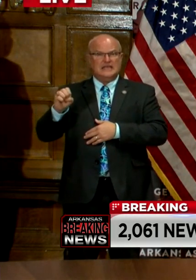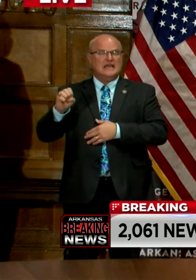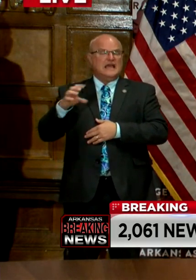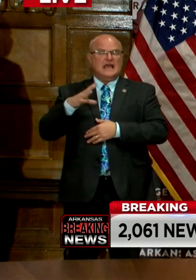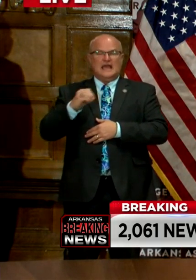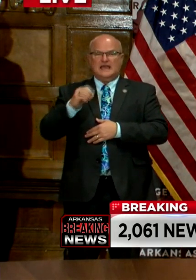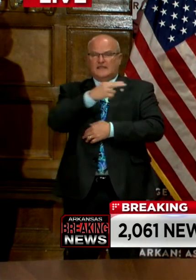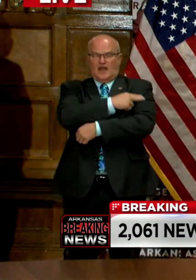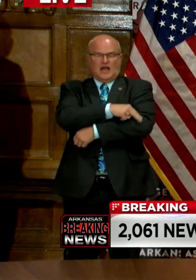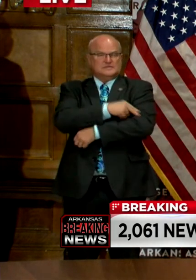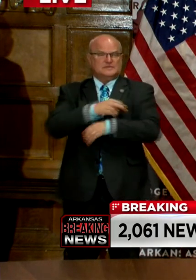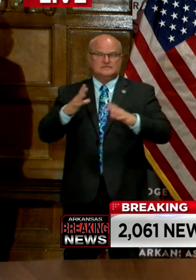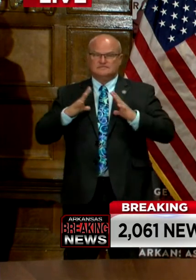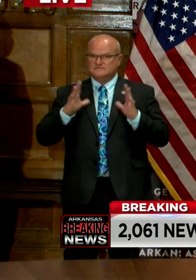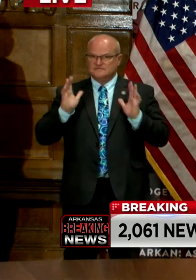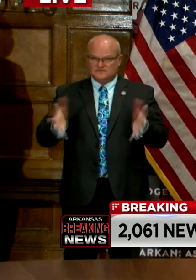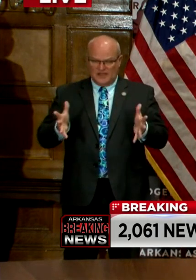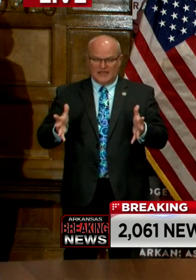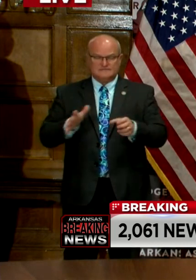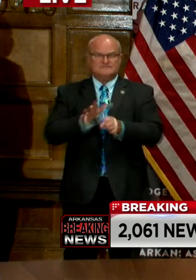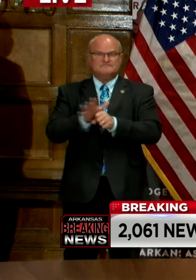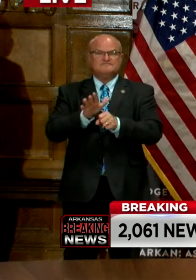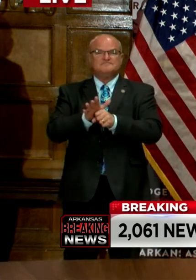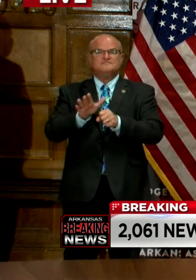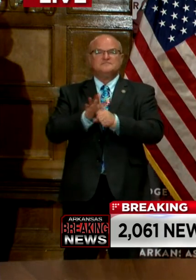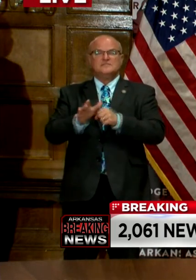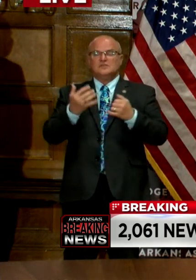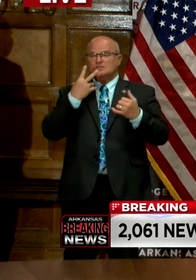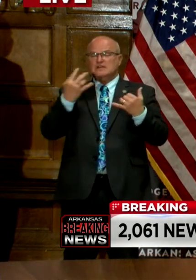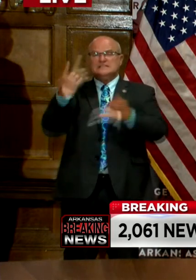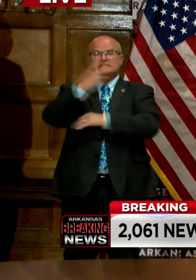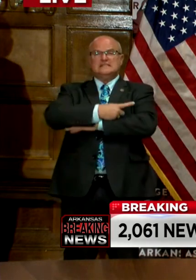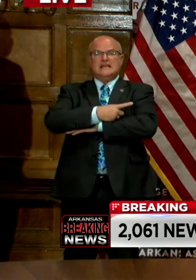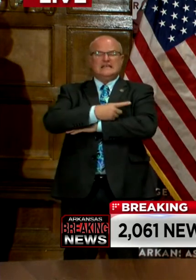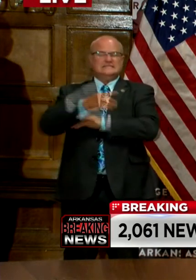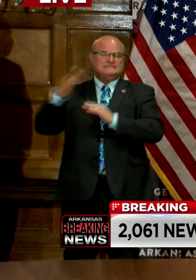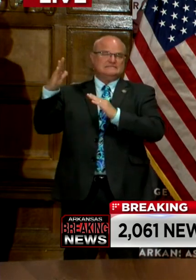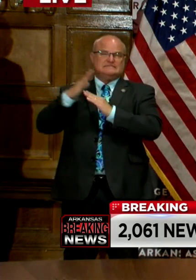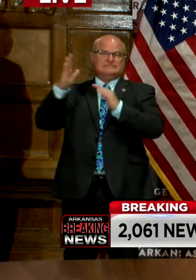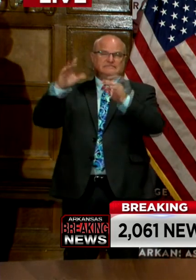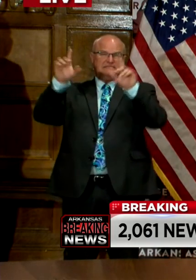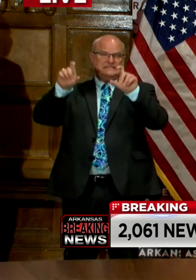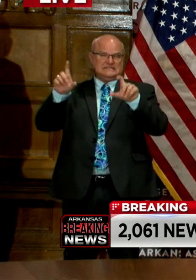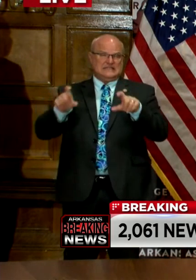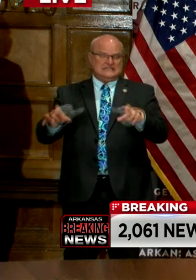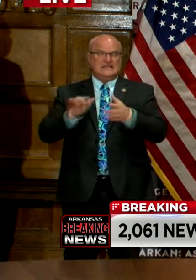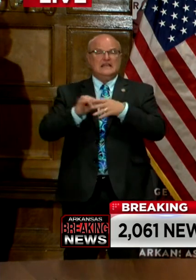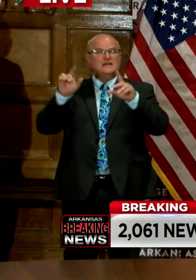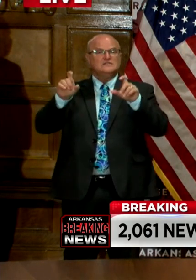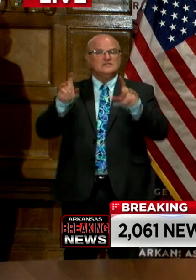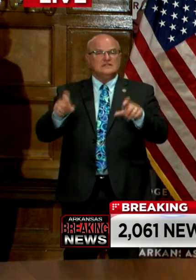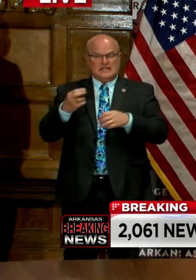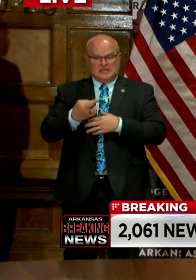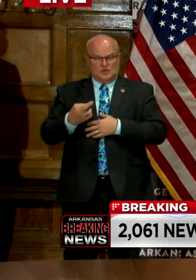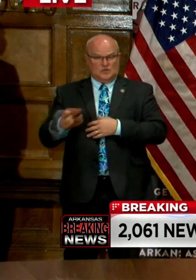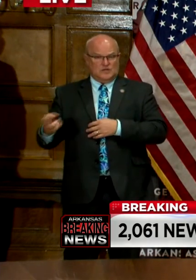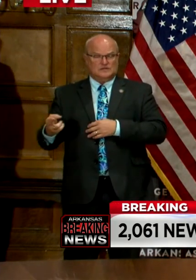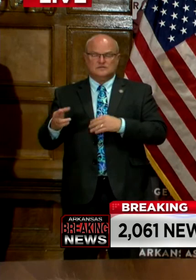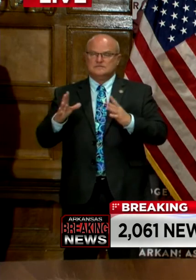EMERGENCY MANAGEMENT, WE HAVE OVER 60 DAYS STATEWIDE SUPPLY AND ALL HOSPITALS ARE MOVING THAT SUPPLY CHAINS ARE MOVING WELL.